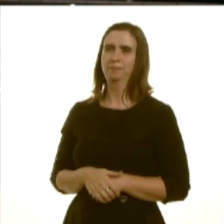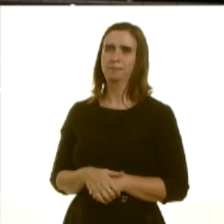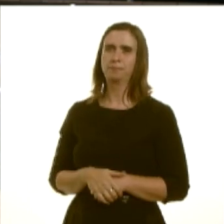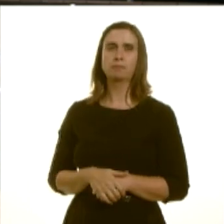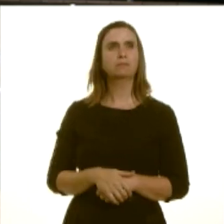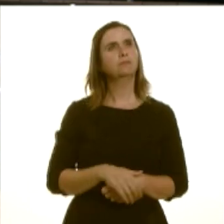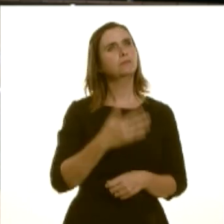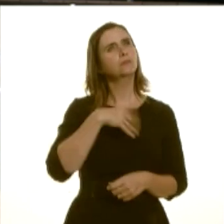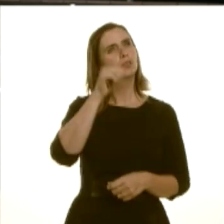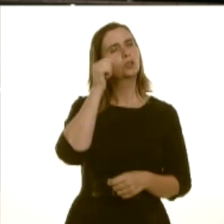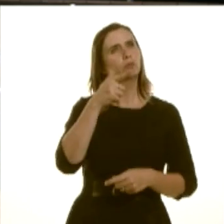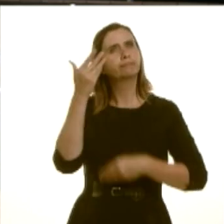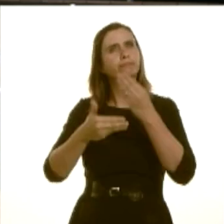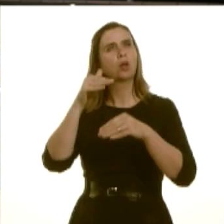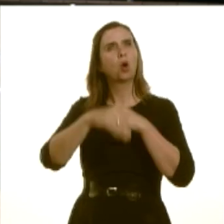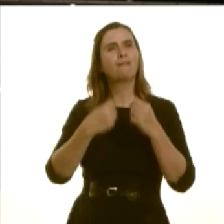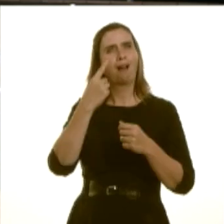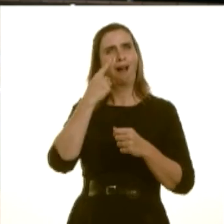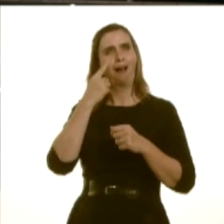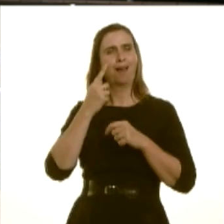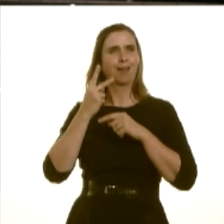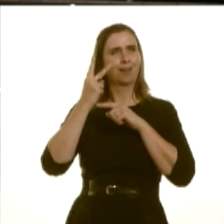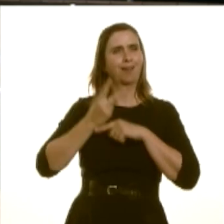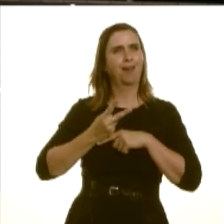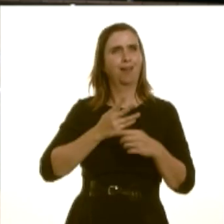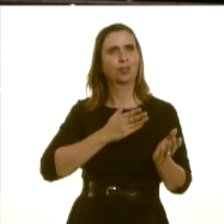yng Nghymru? OAQ(4)1826(FM) Carwyn Jones: Yes. Our eye health care delivery